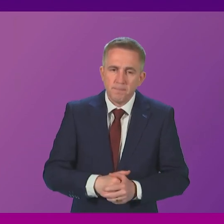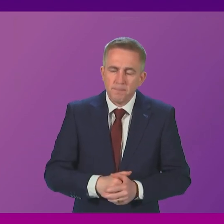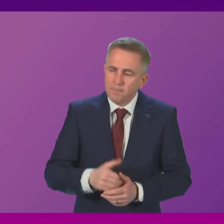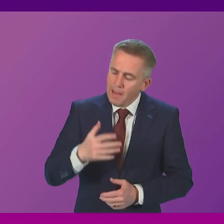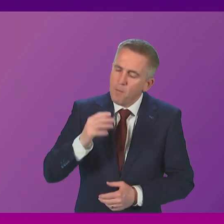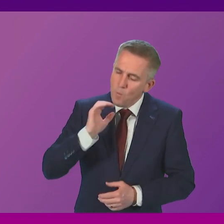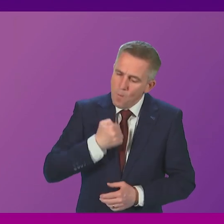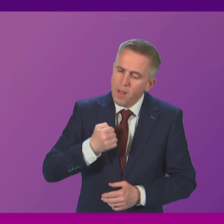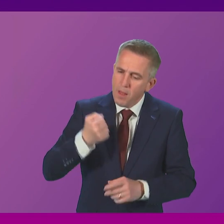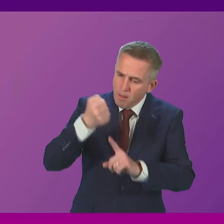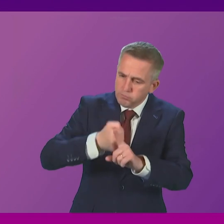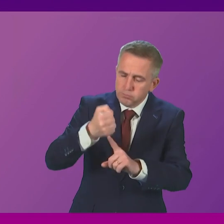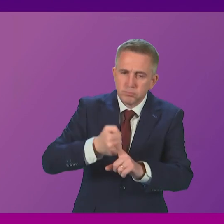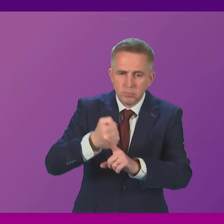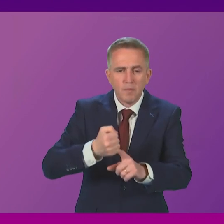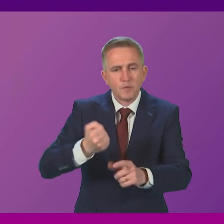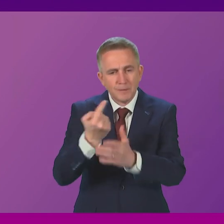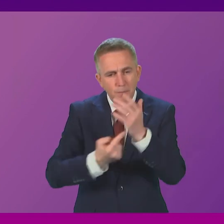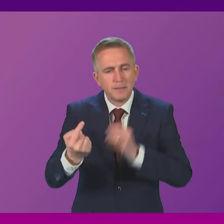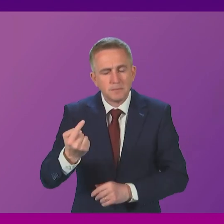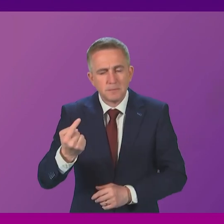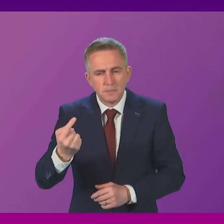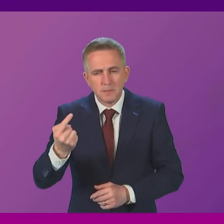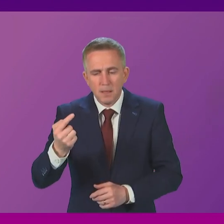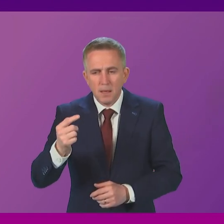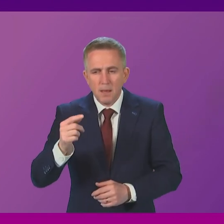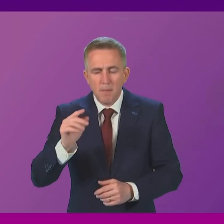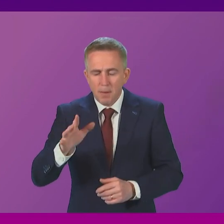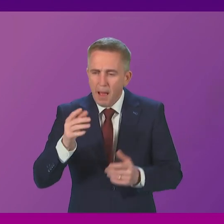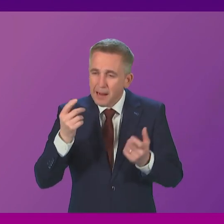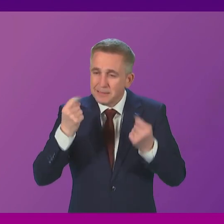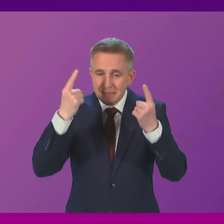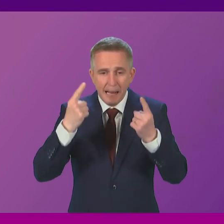While I do so, I understand that the strongest argument that the Government can make for